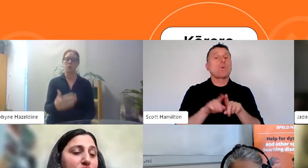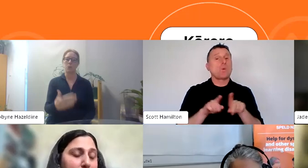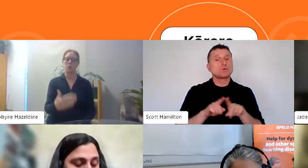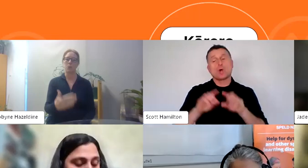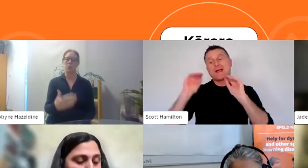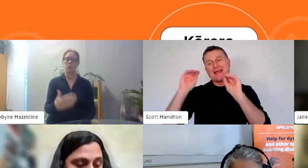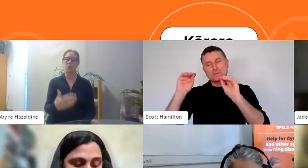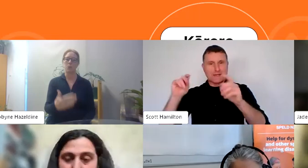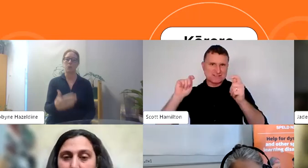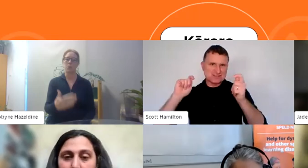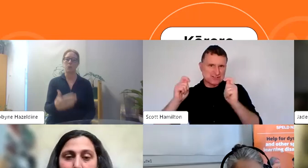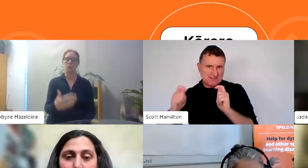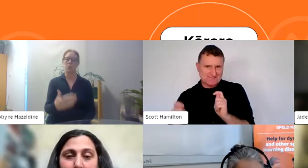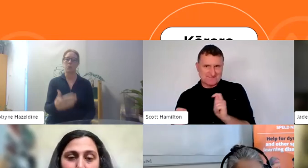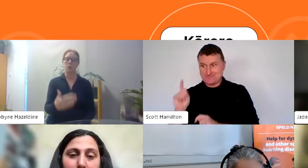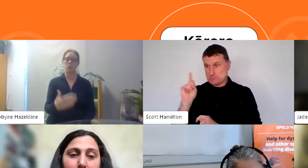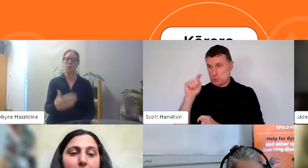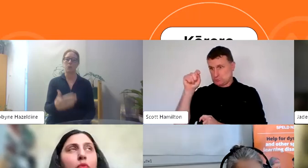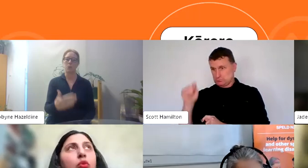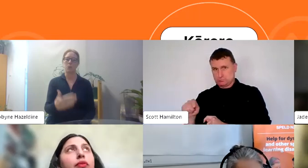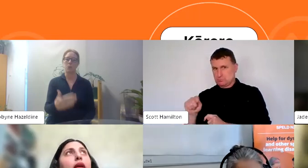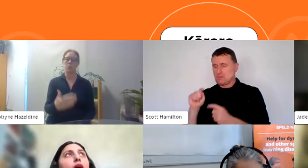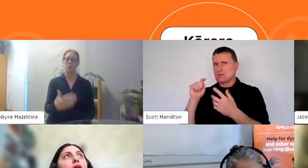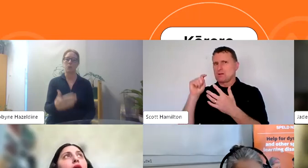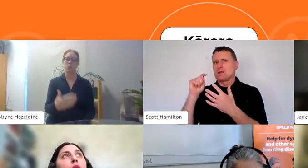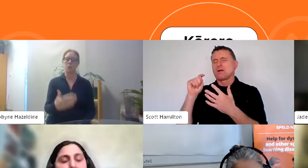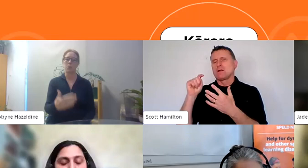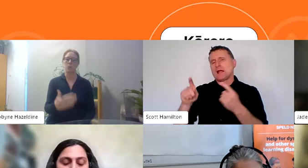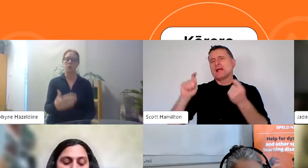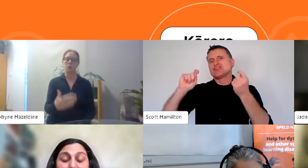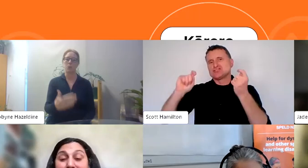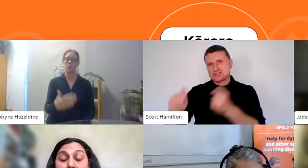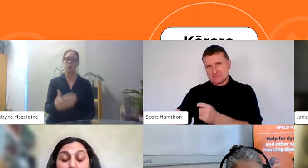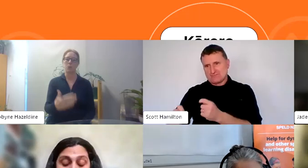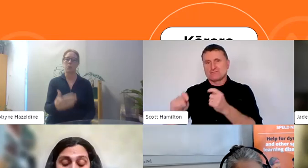shifts that I see are really critical are moving away from the "fix it"